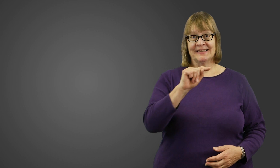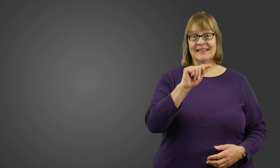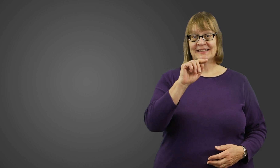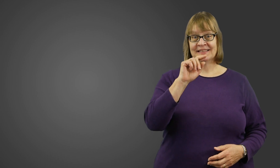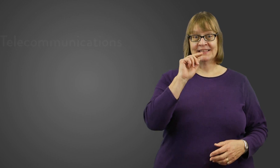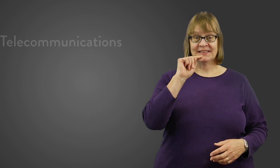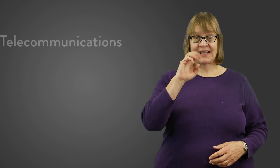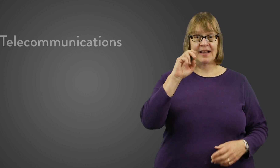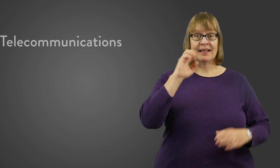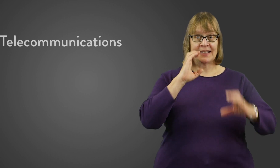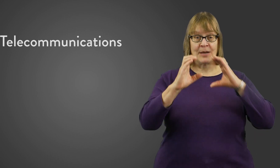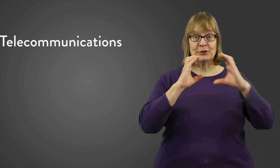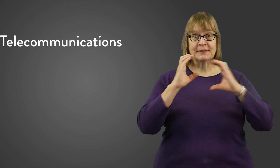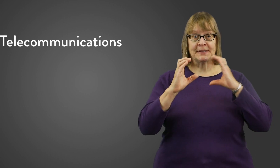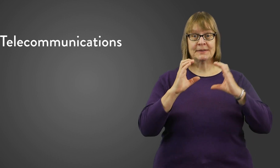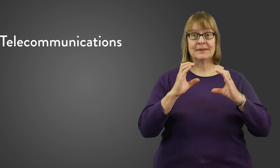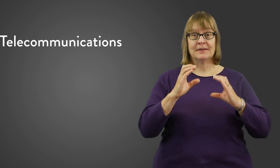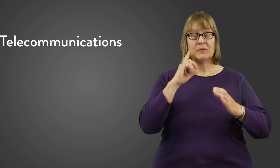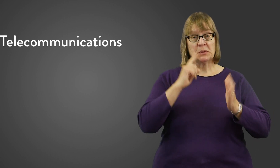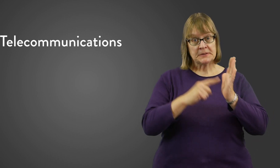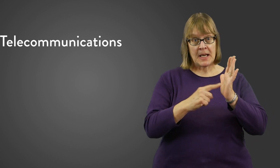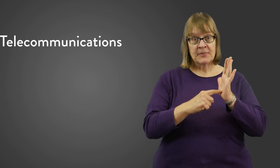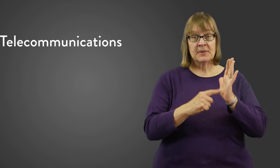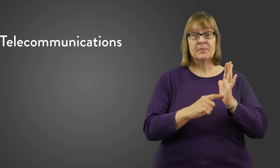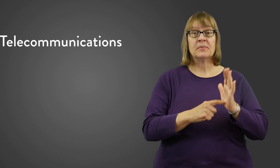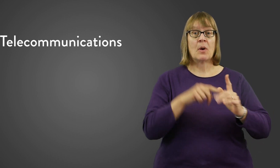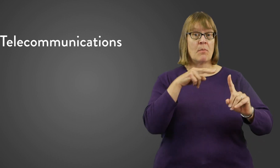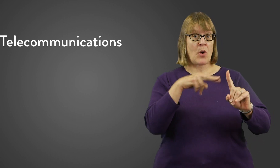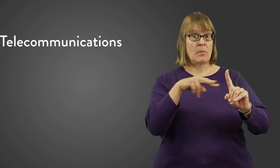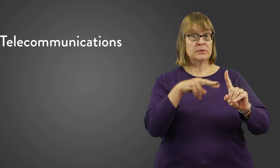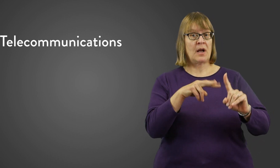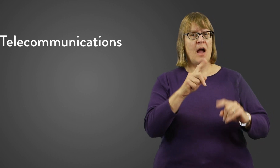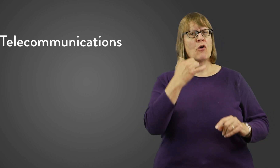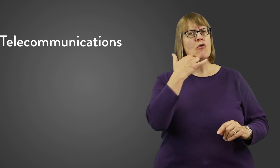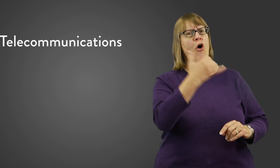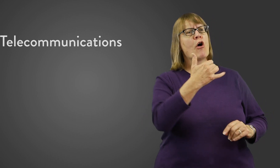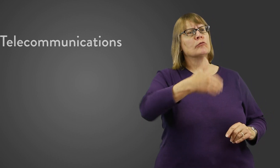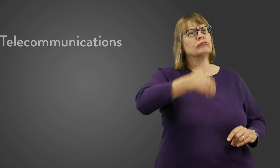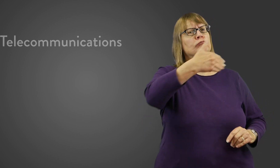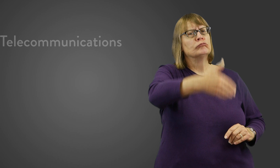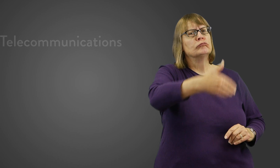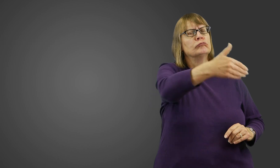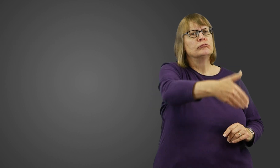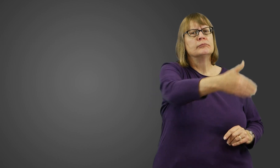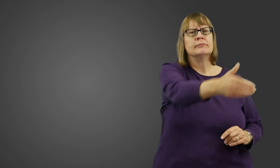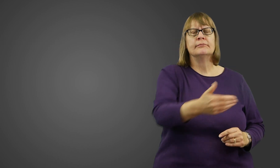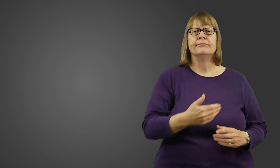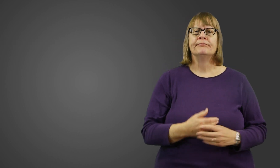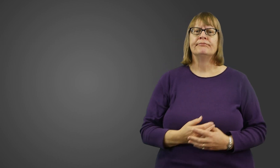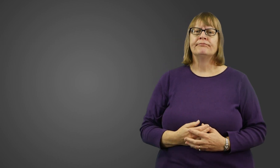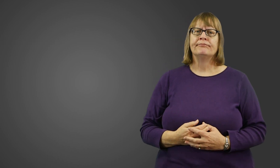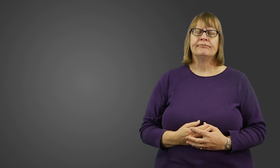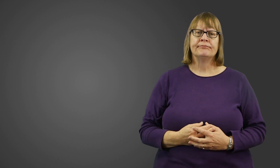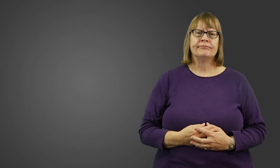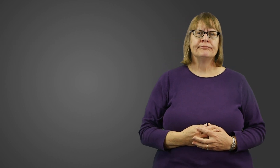Telecommunications or any kind of routine calls